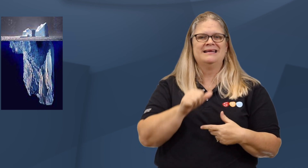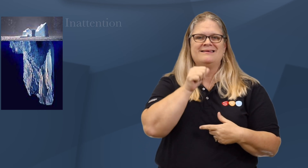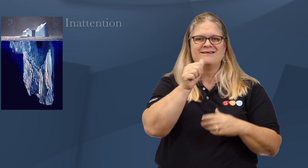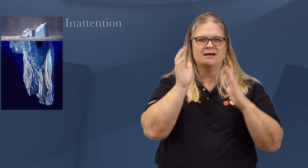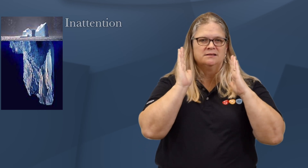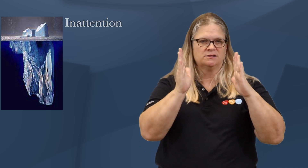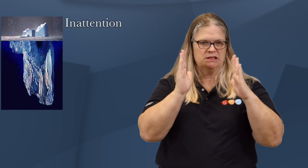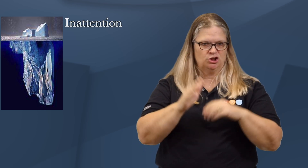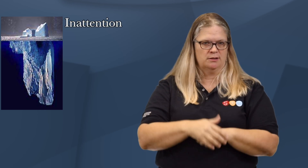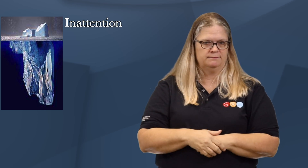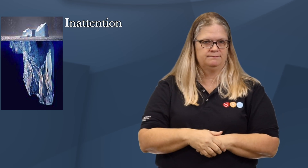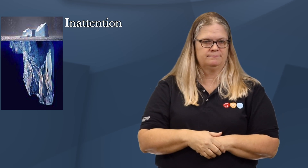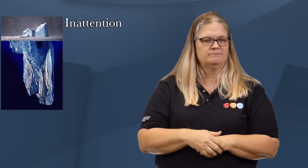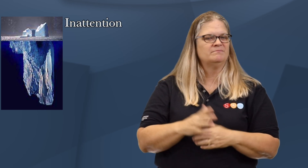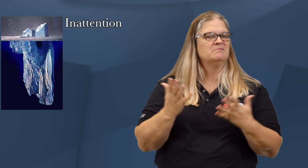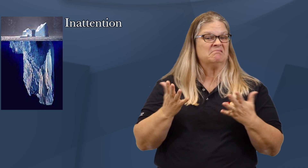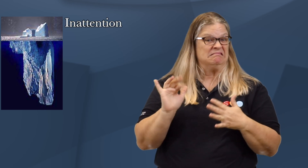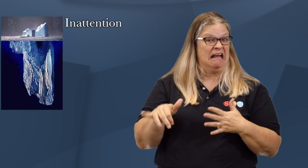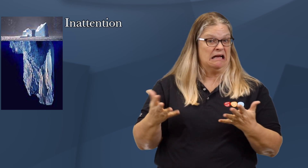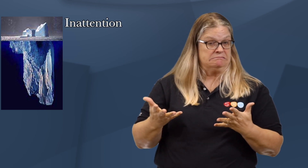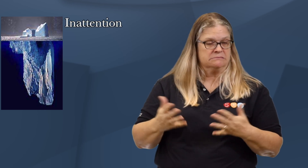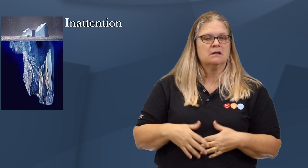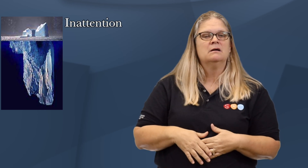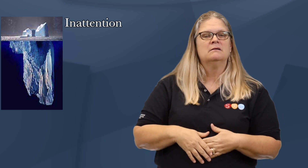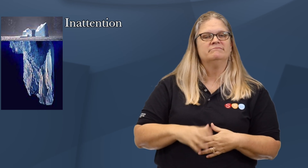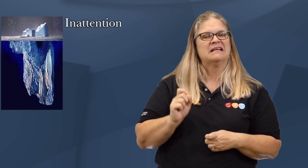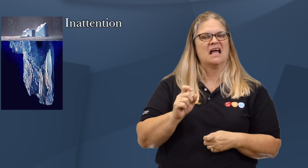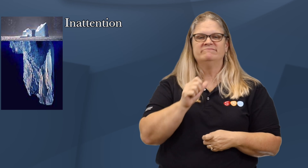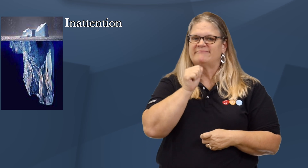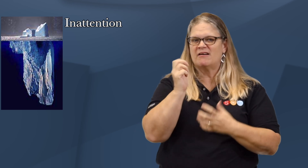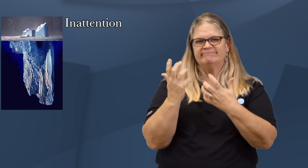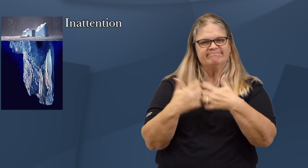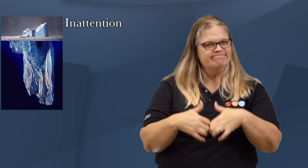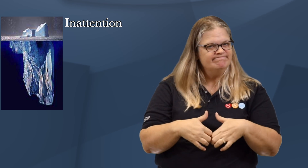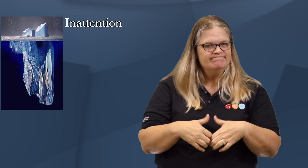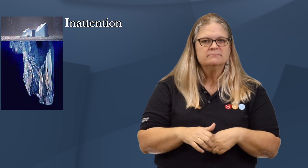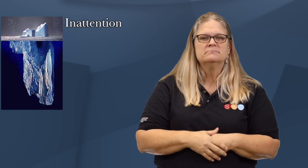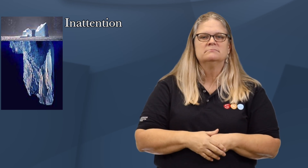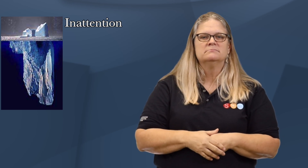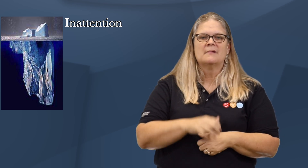of the iceberg is inattention, which can be disorganization,